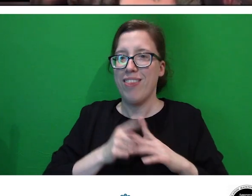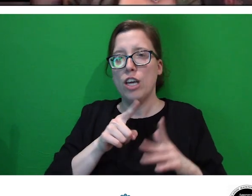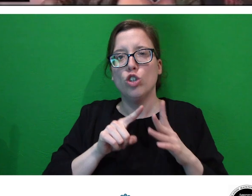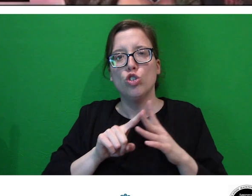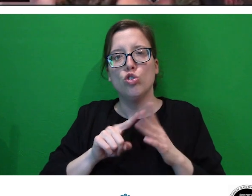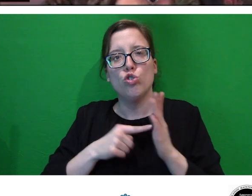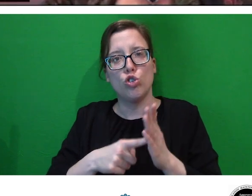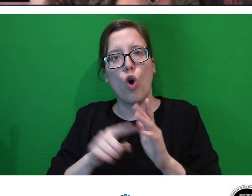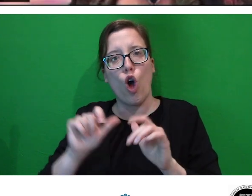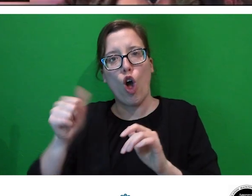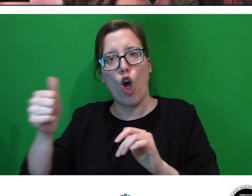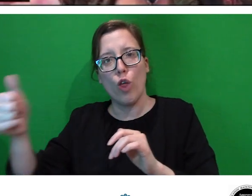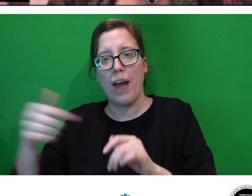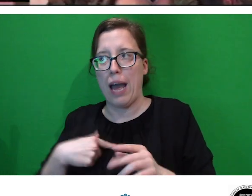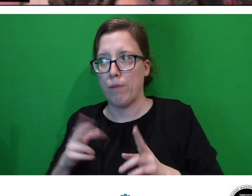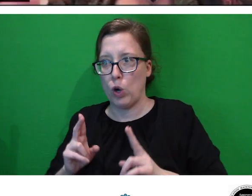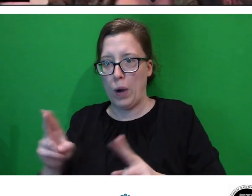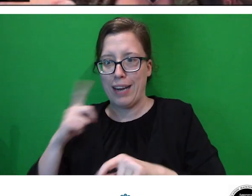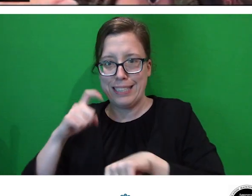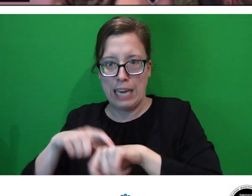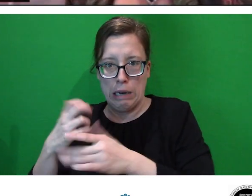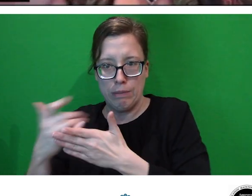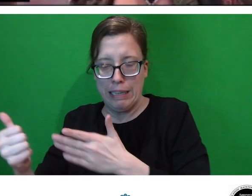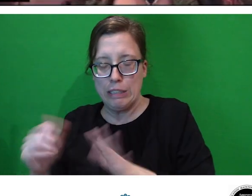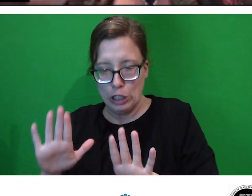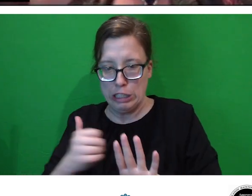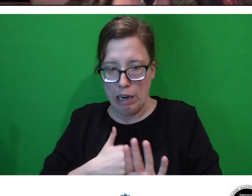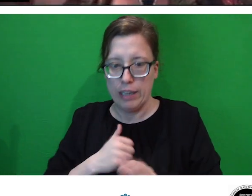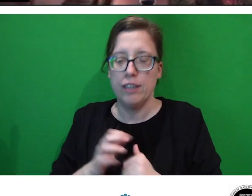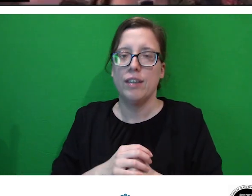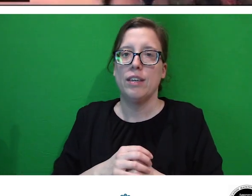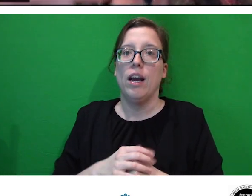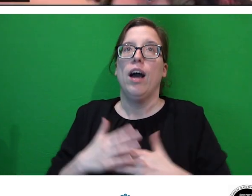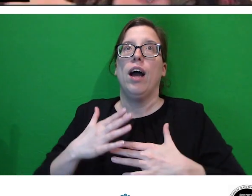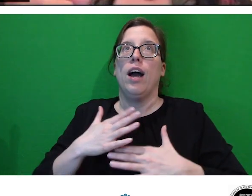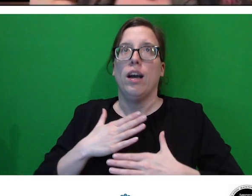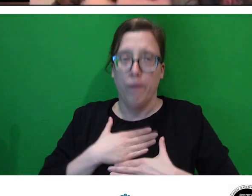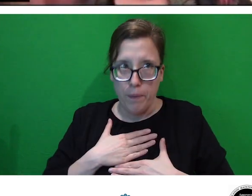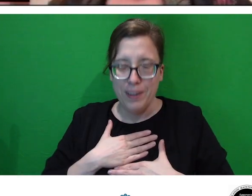and tactile, textural experiences. Those are the earliest ways. They can